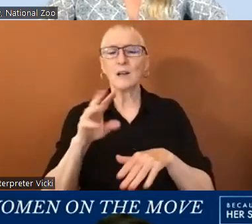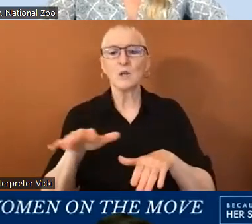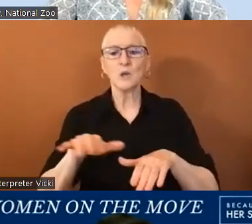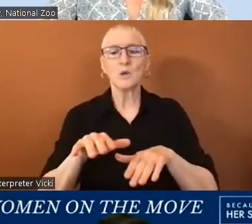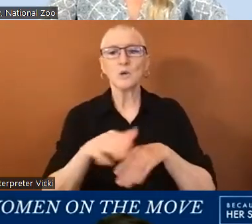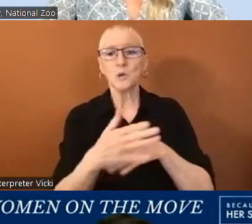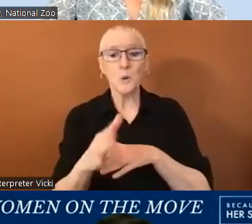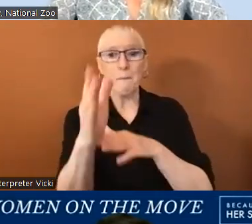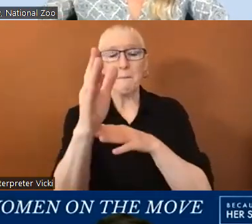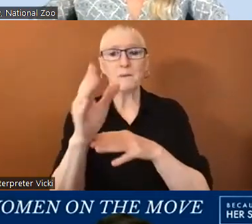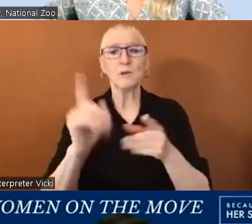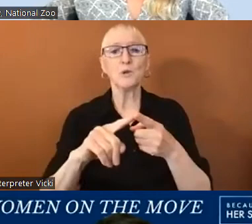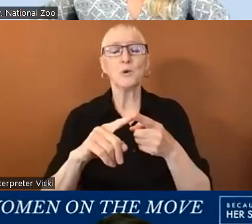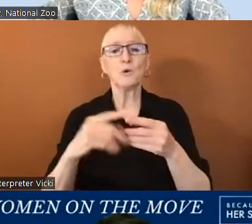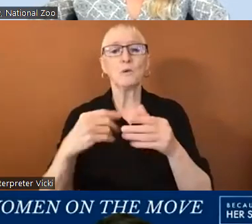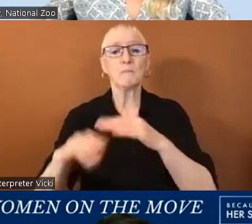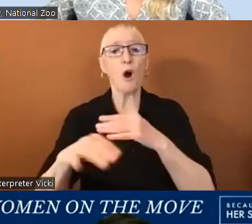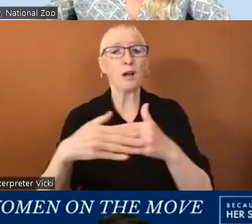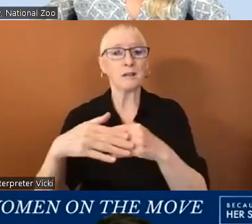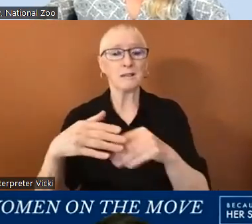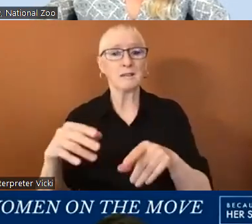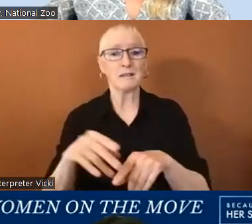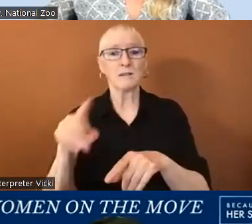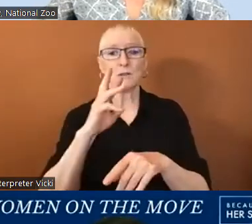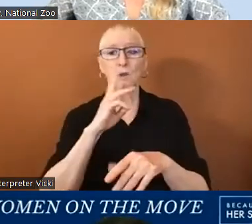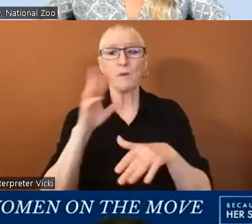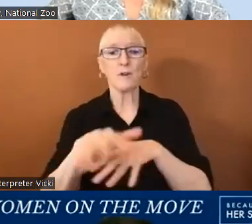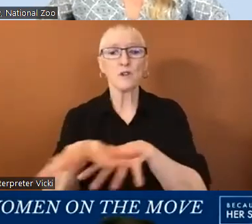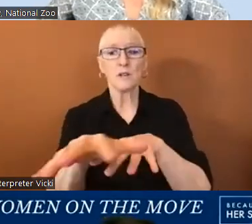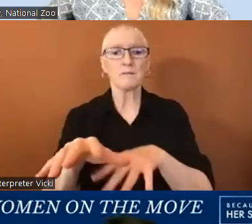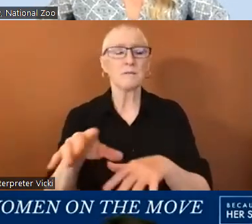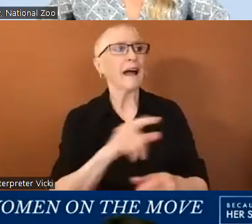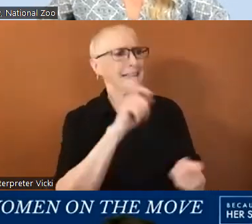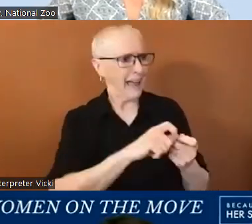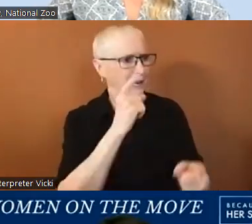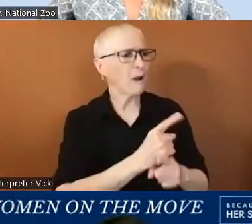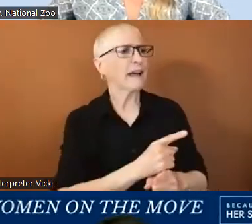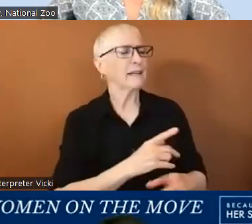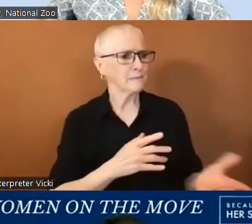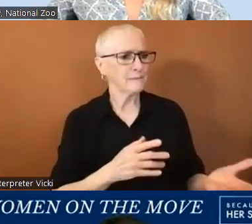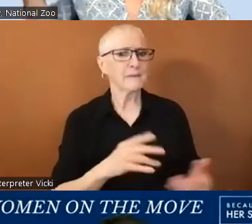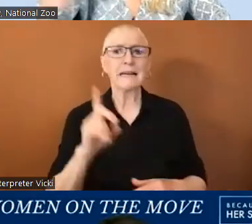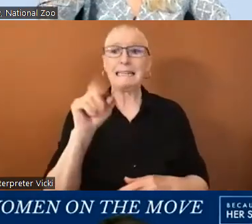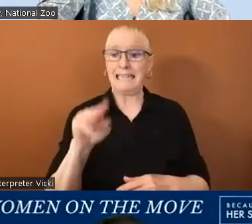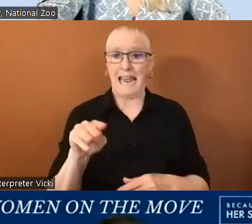and to spawn. Isn't that right, Kim? >>Kim: Yeah, that's exactly right. Um, dams definitely impede their